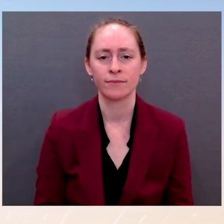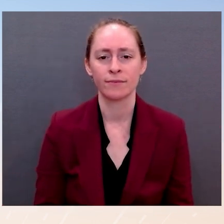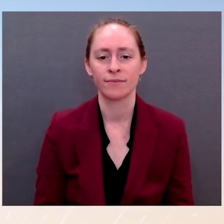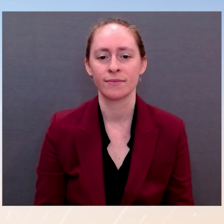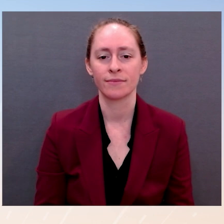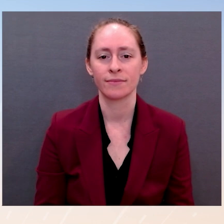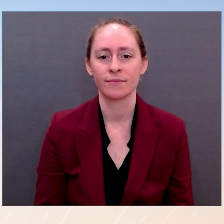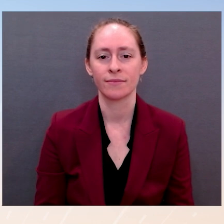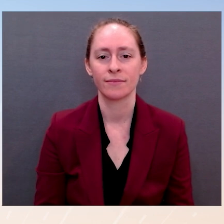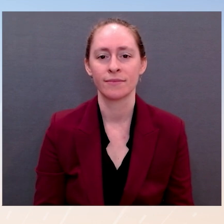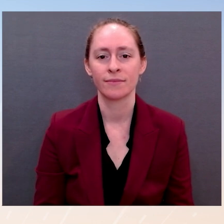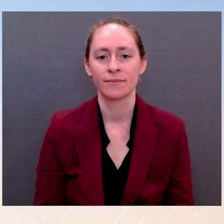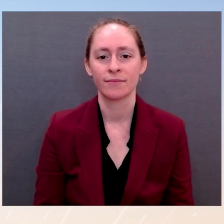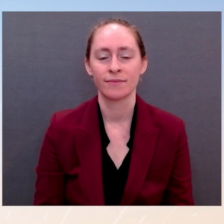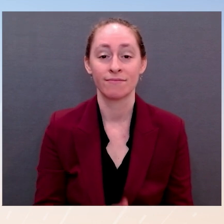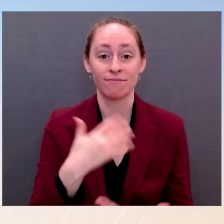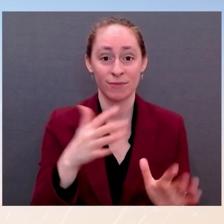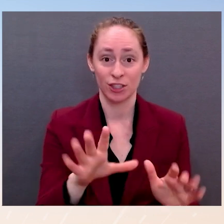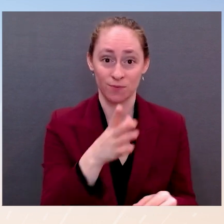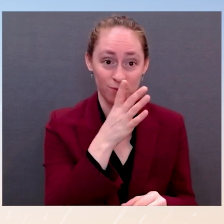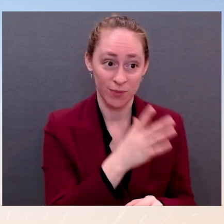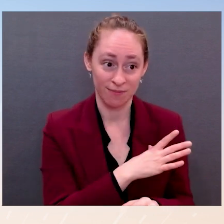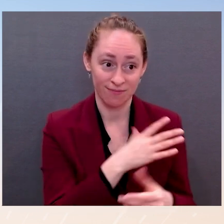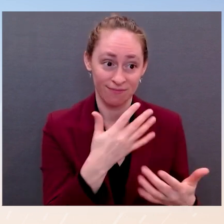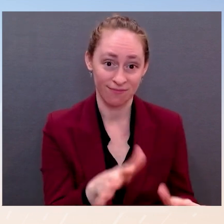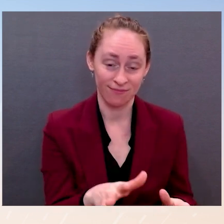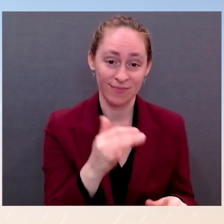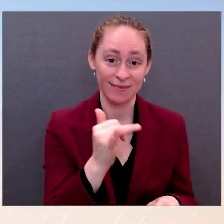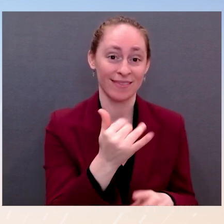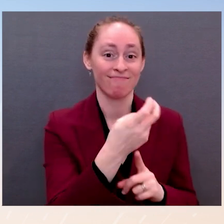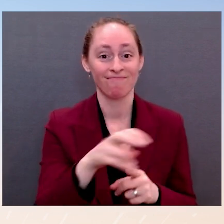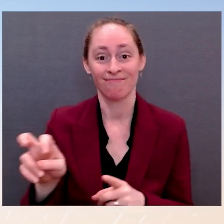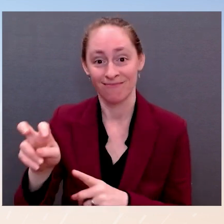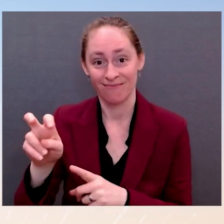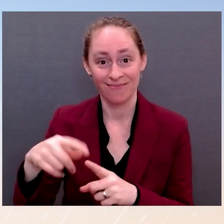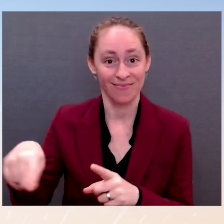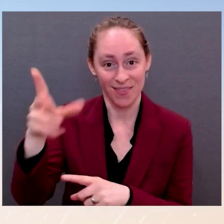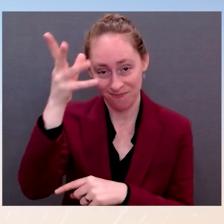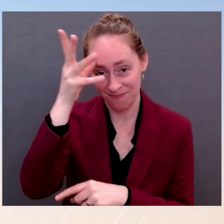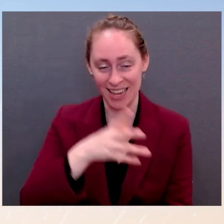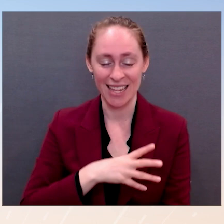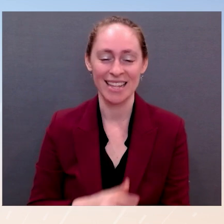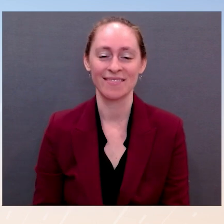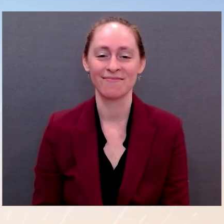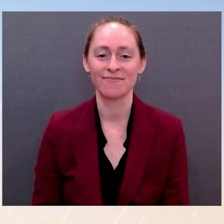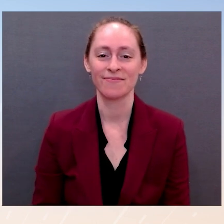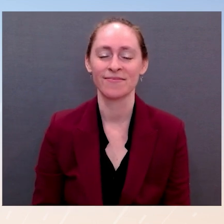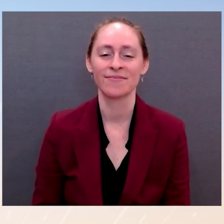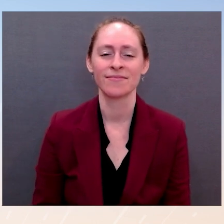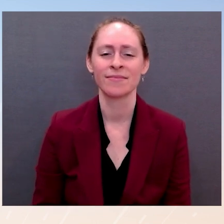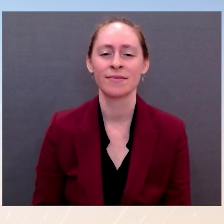and turning the spotlight onto the fellows here. Their fireside chat today for black men in screening